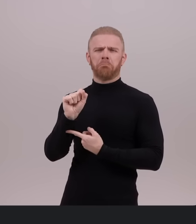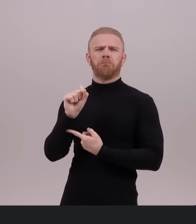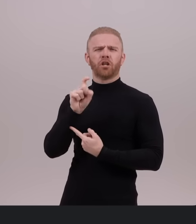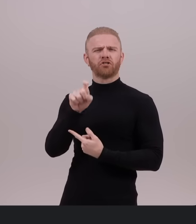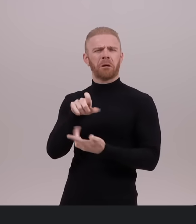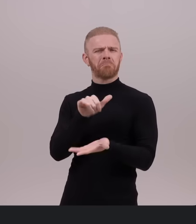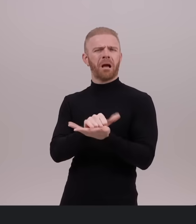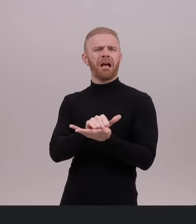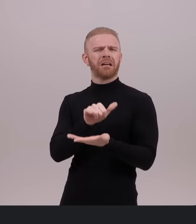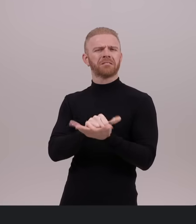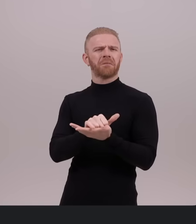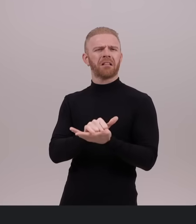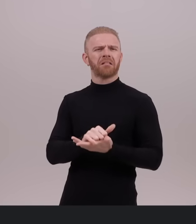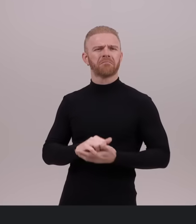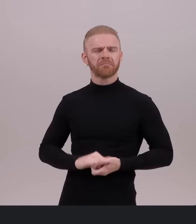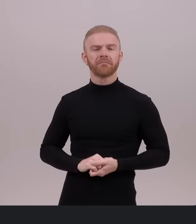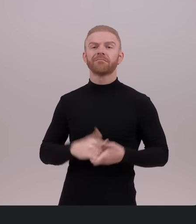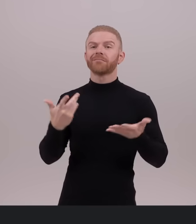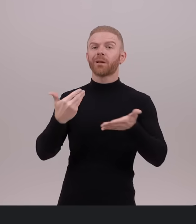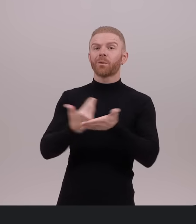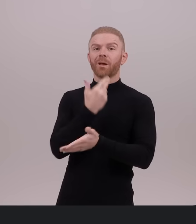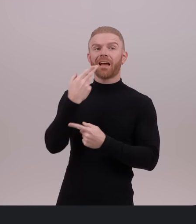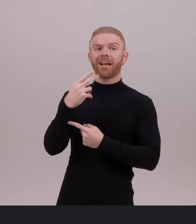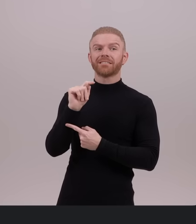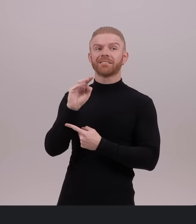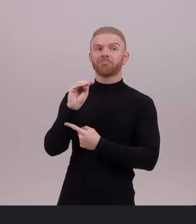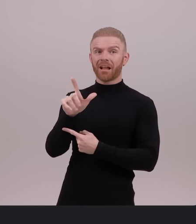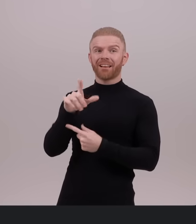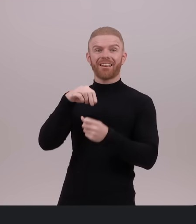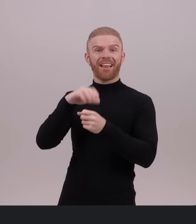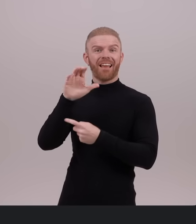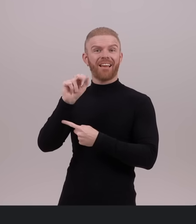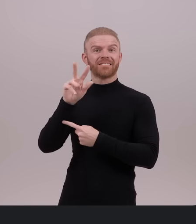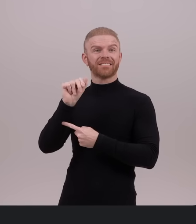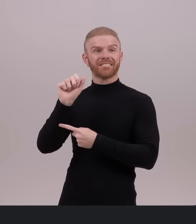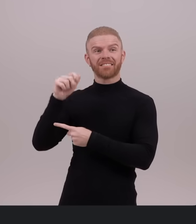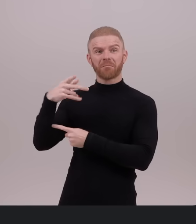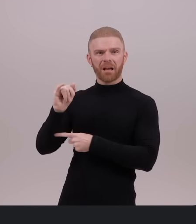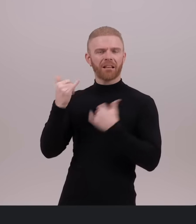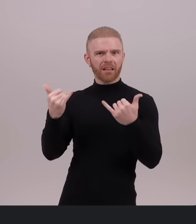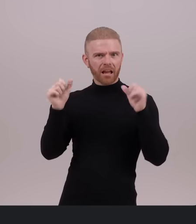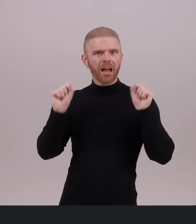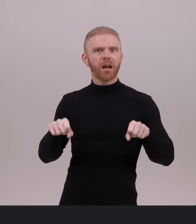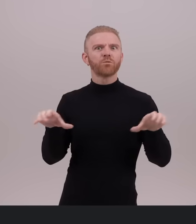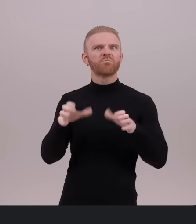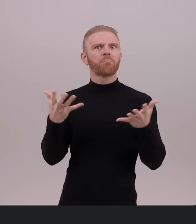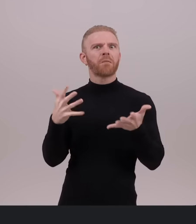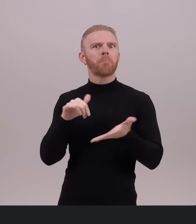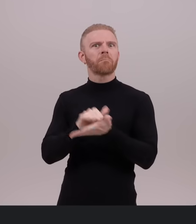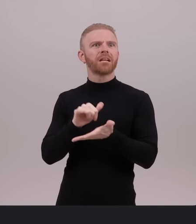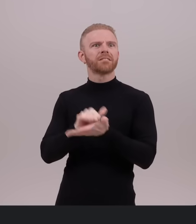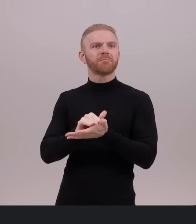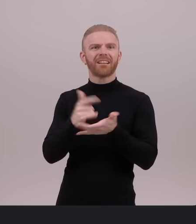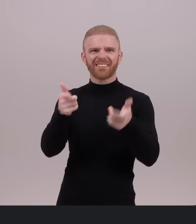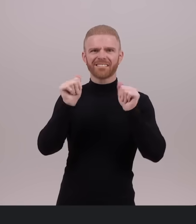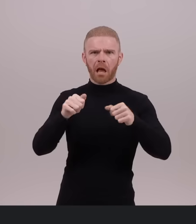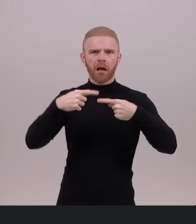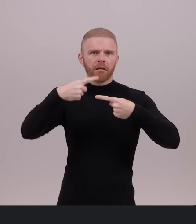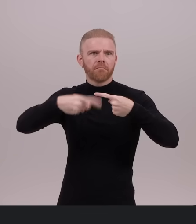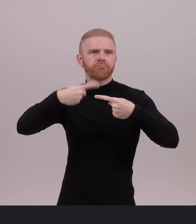The new HTML-in-Canvas API now does the impossible. With this, you can now integrate real DOM elements directly